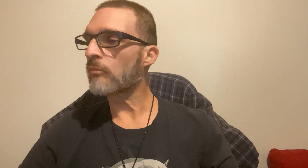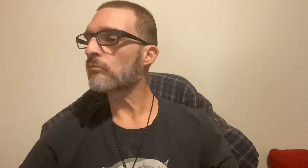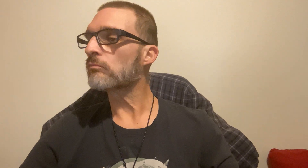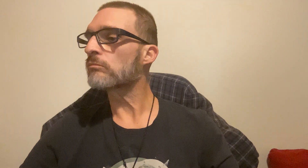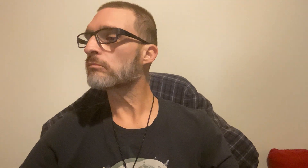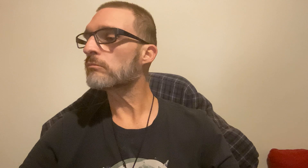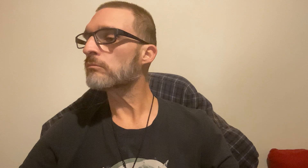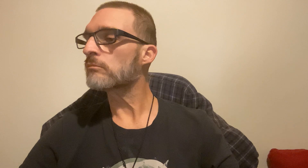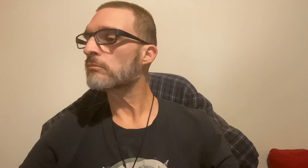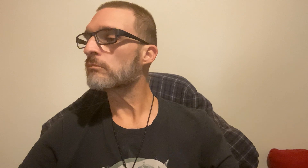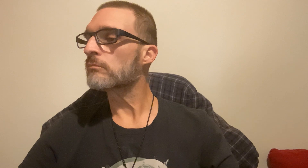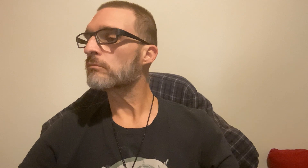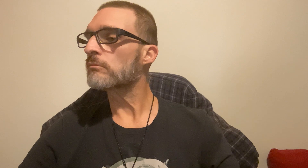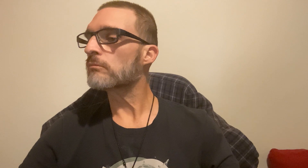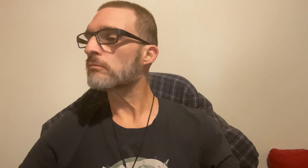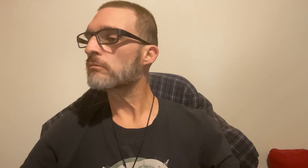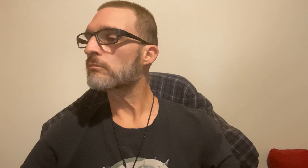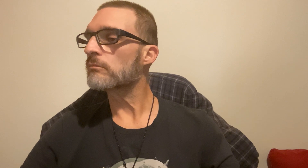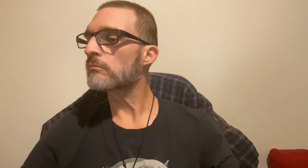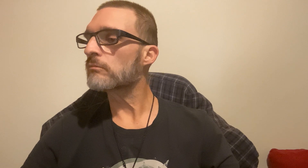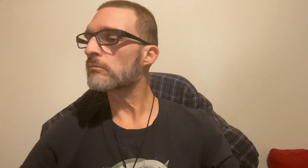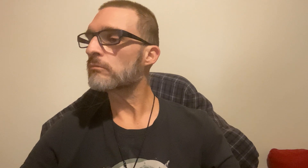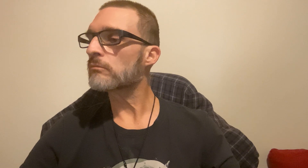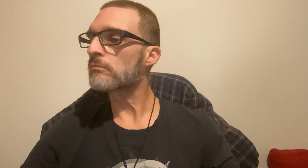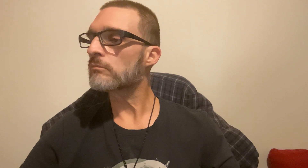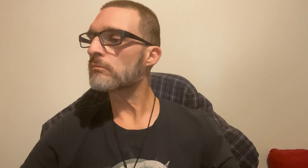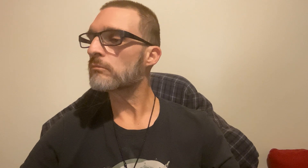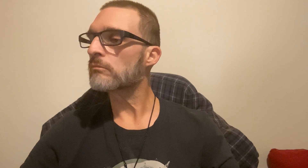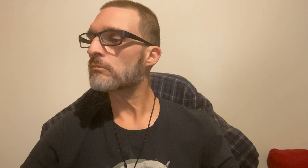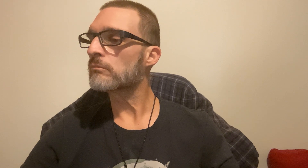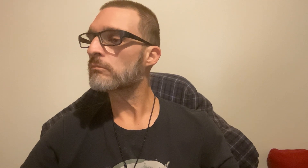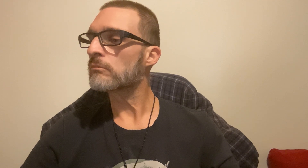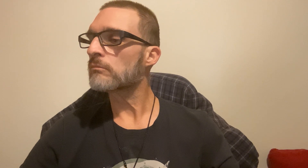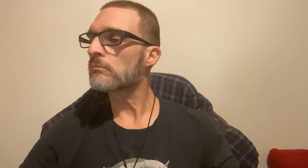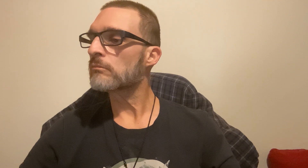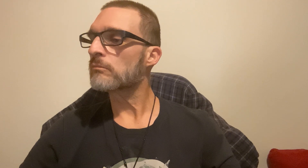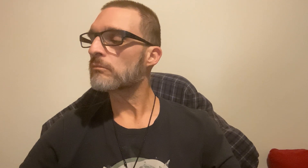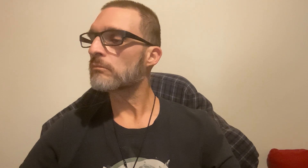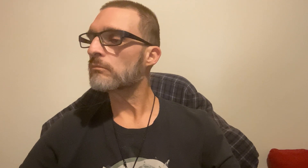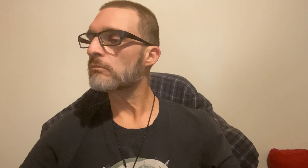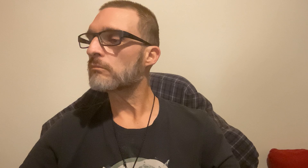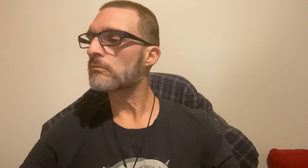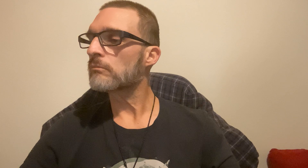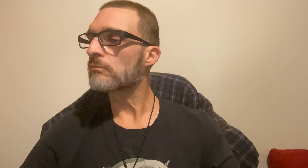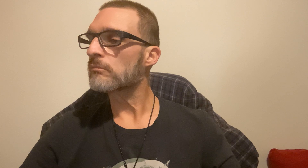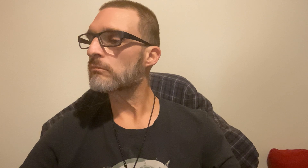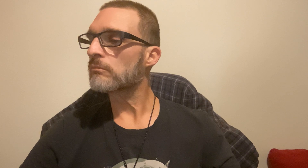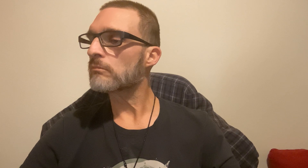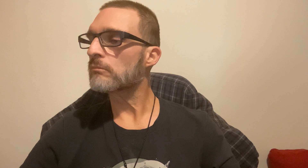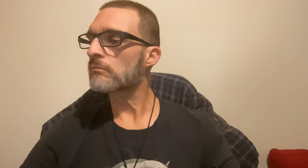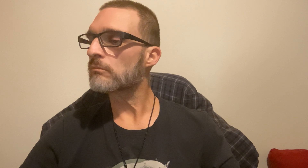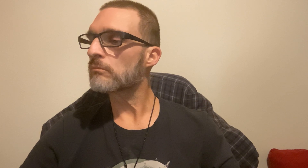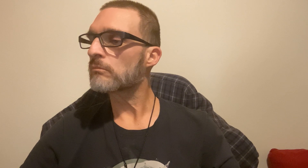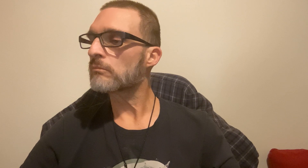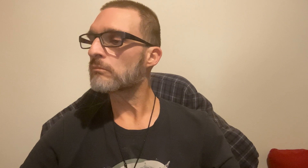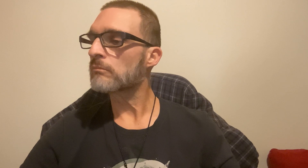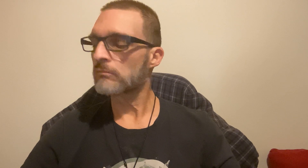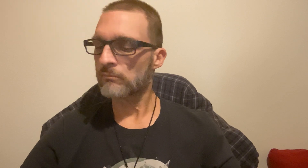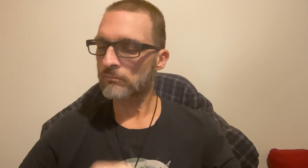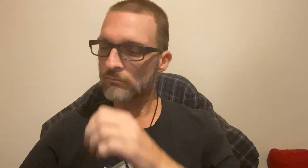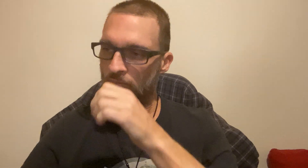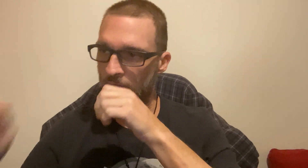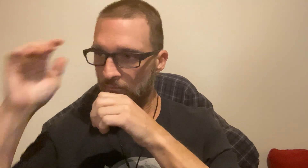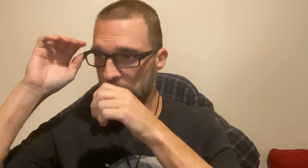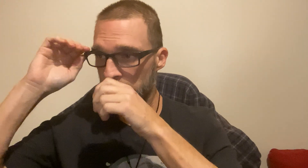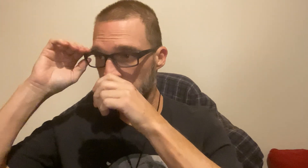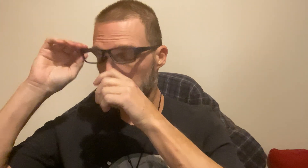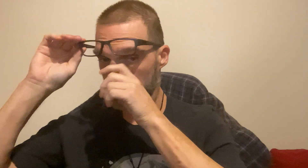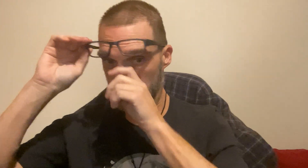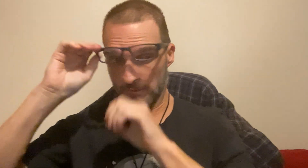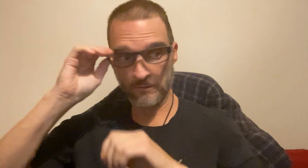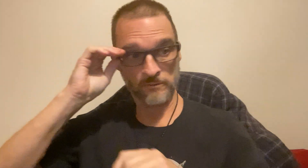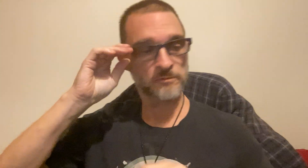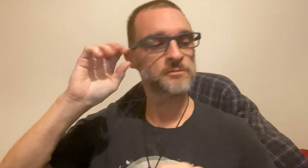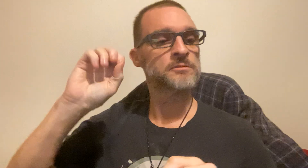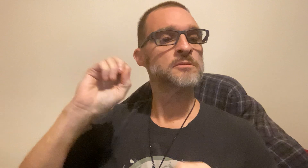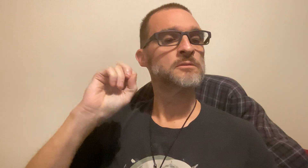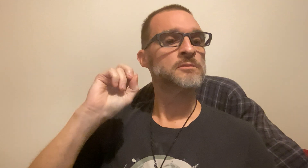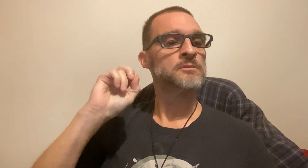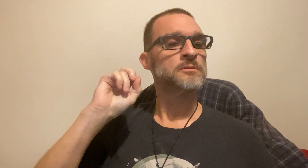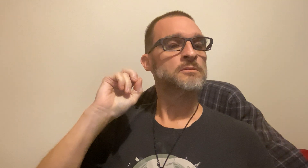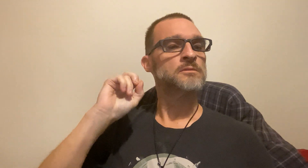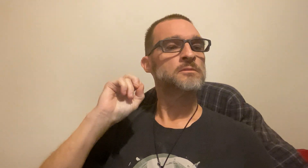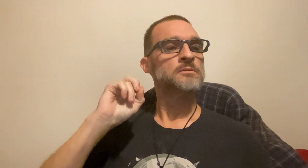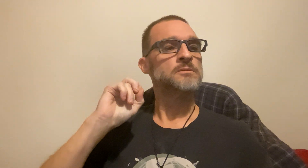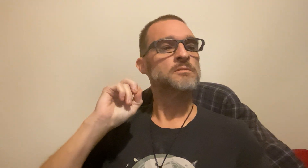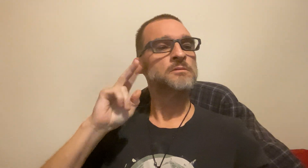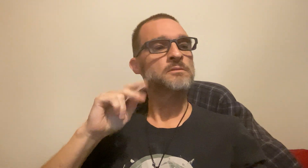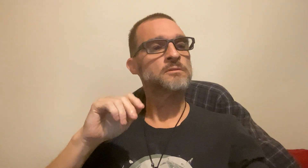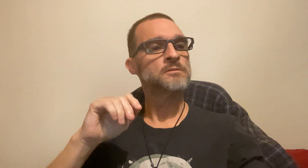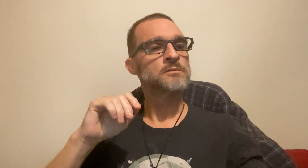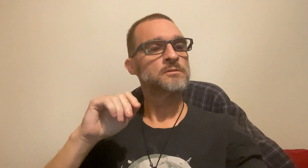*oh*